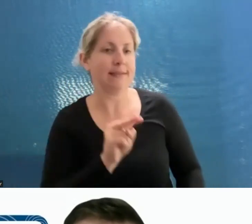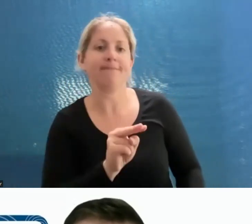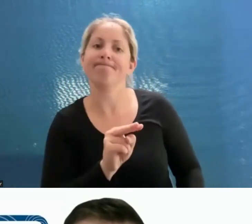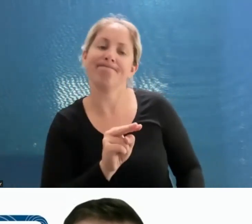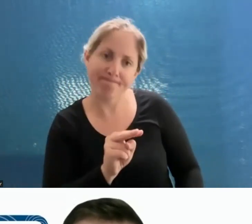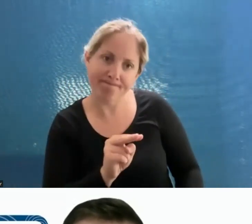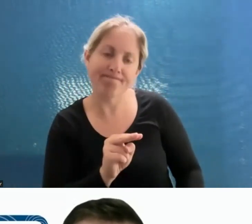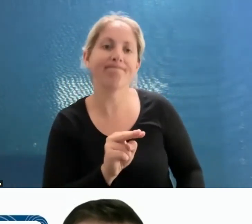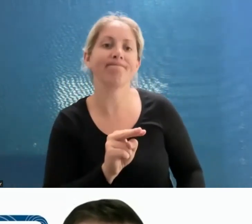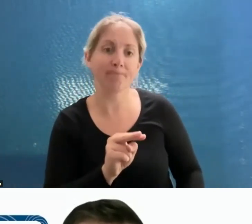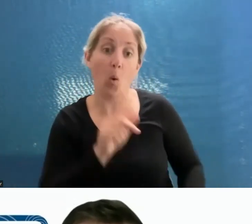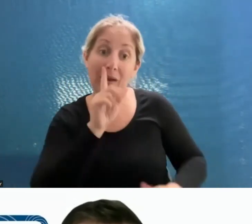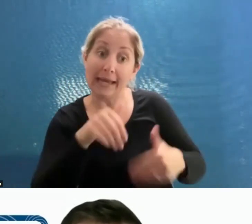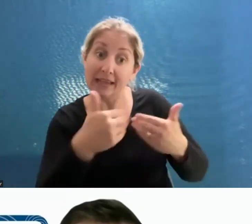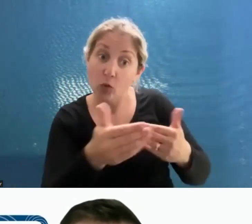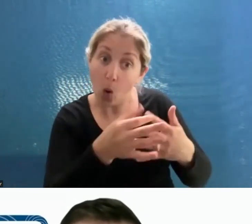and options going forward?